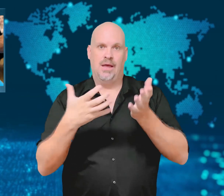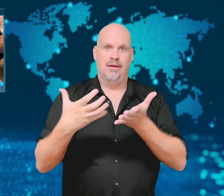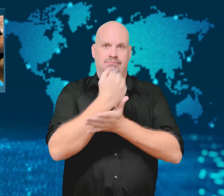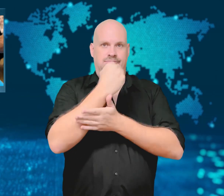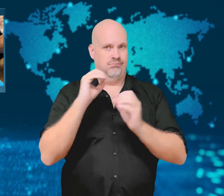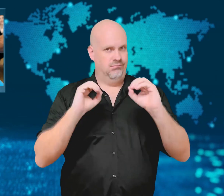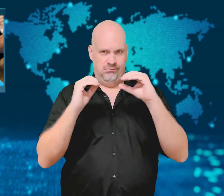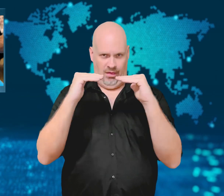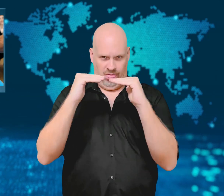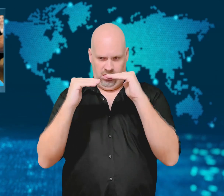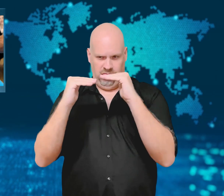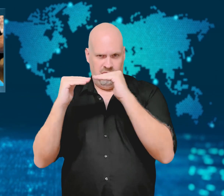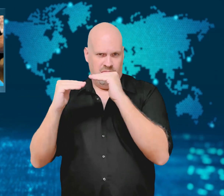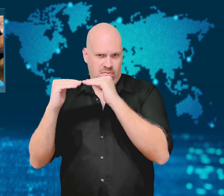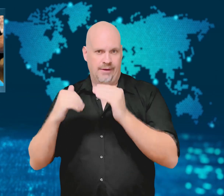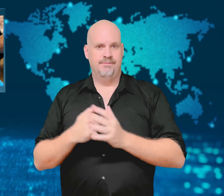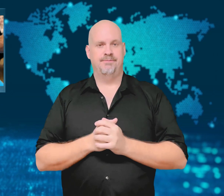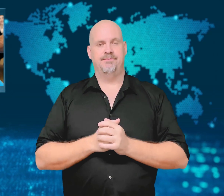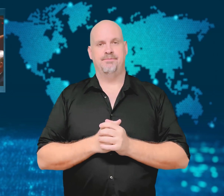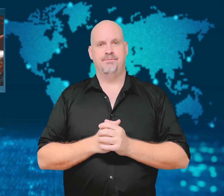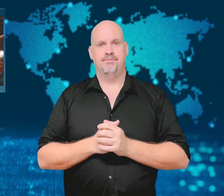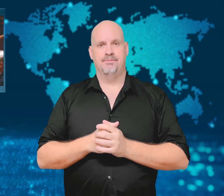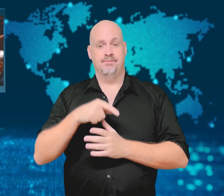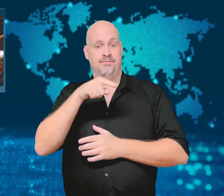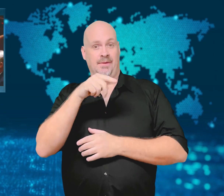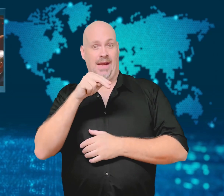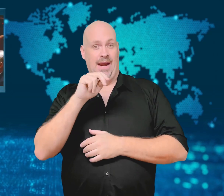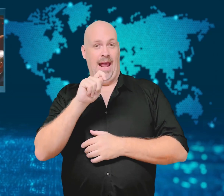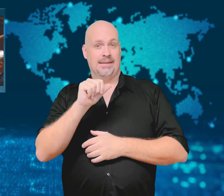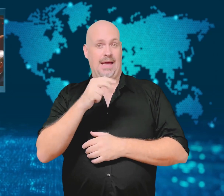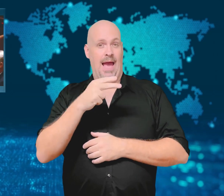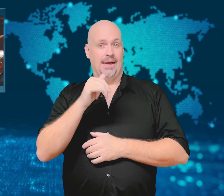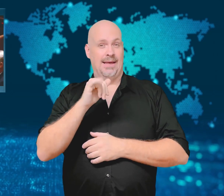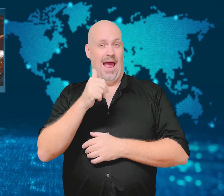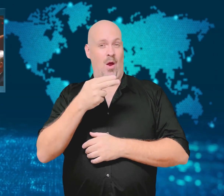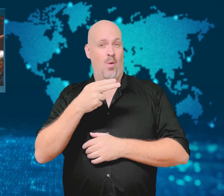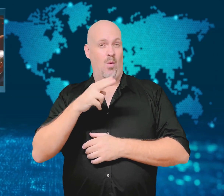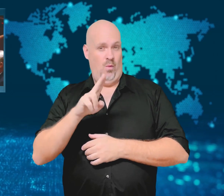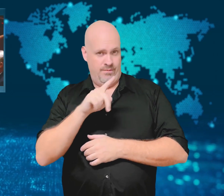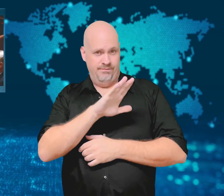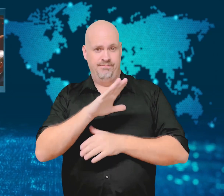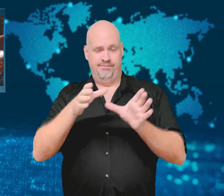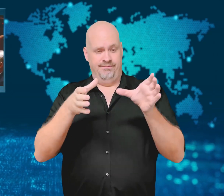Netanyahu and his party have a clear parliamentary majority